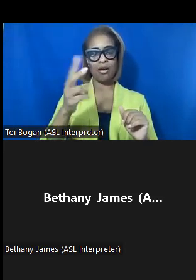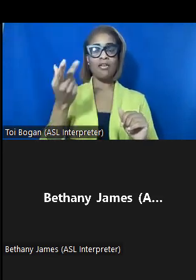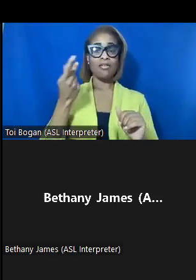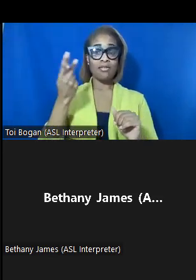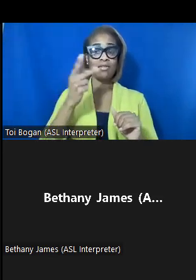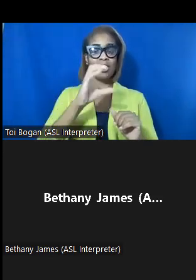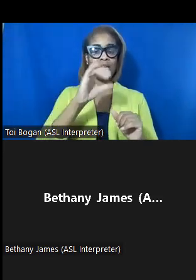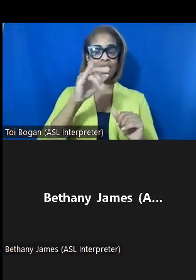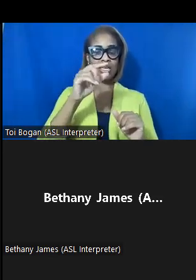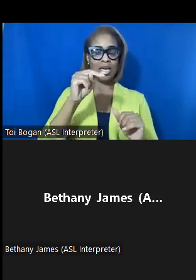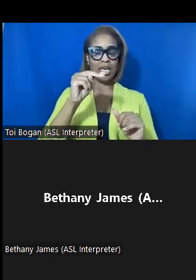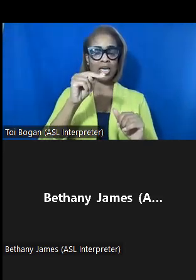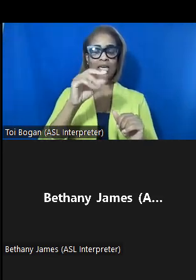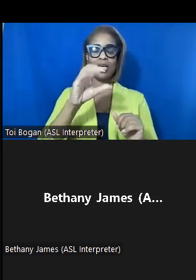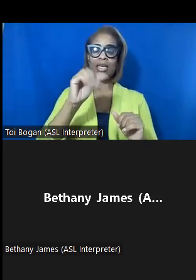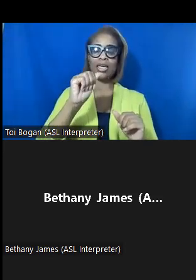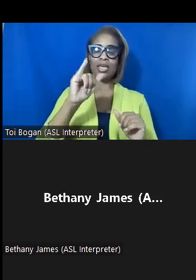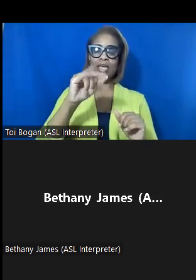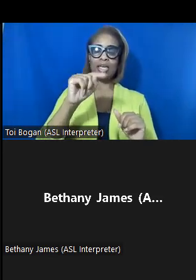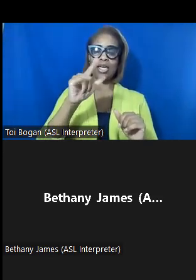Sometimes something slips by.